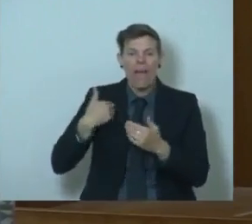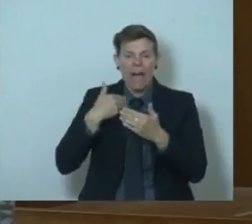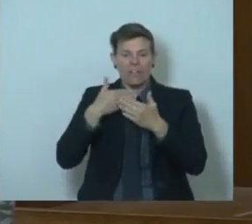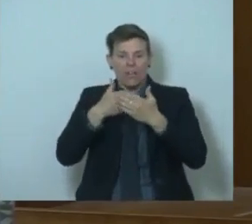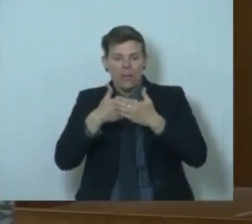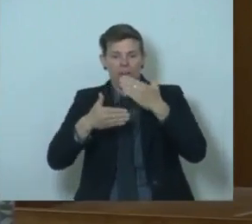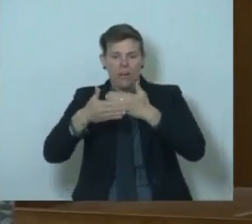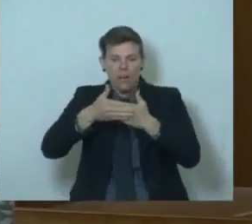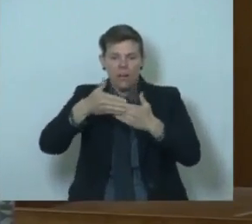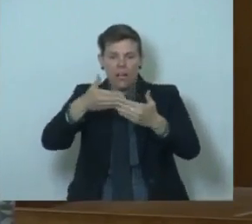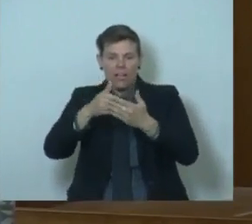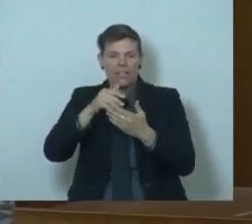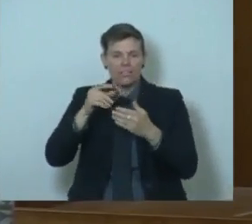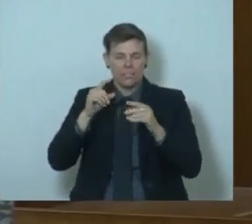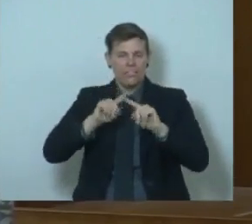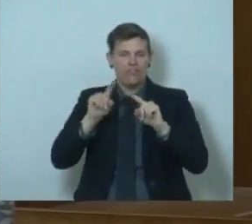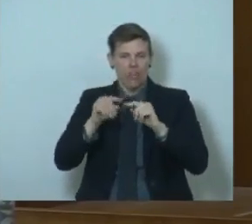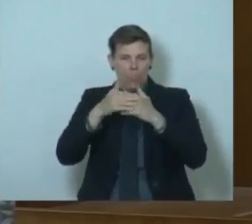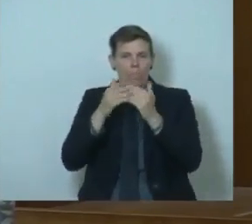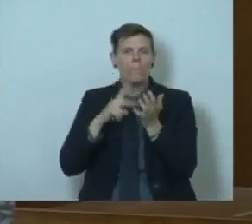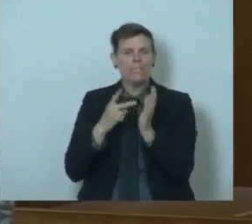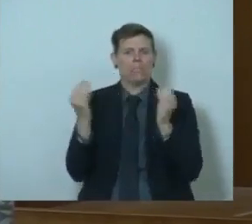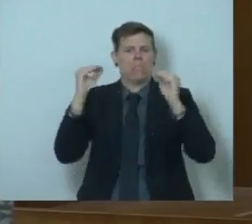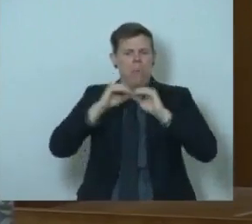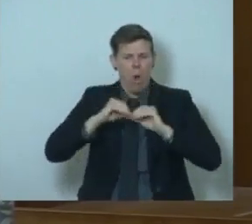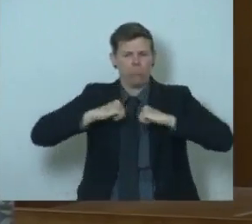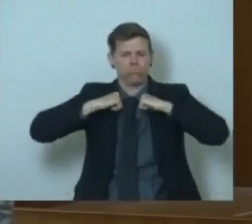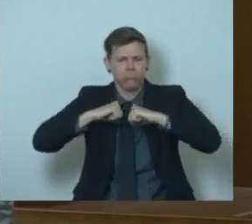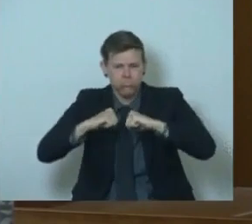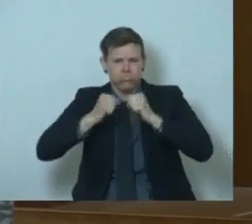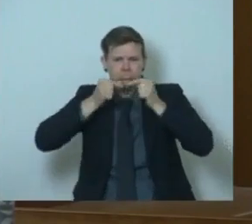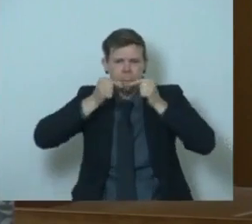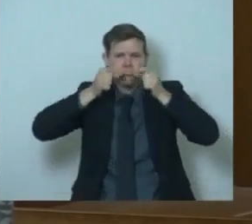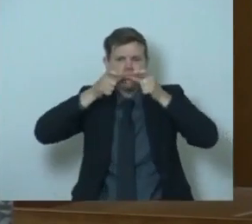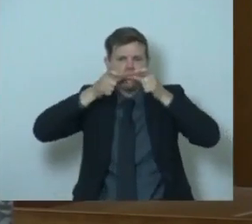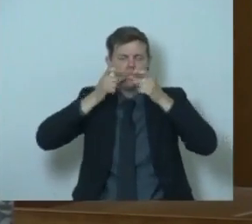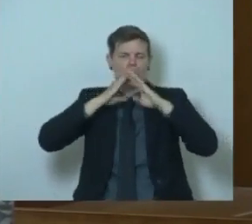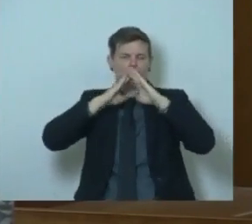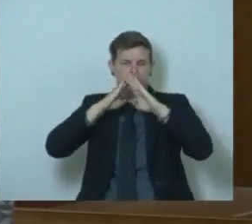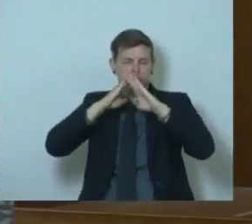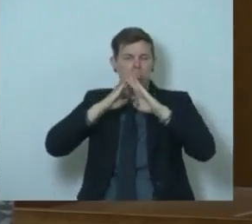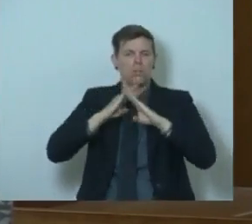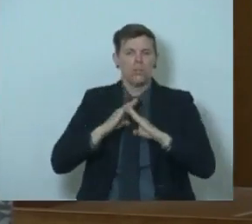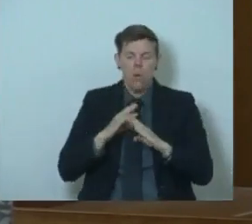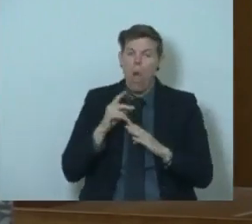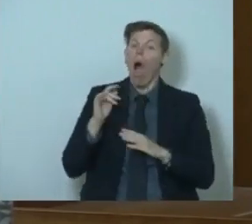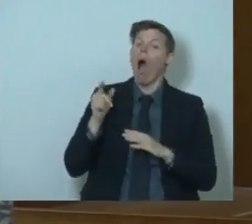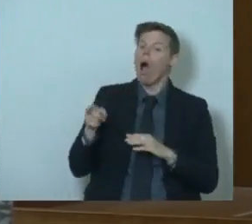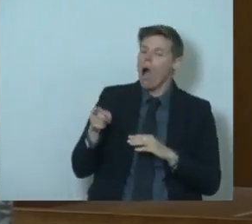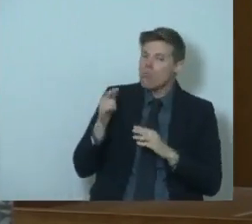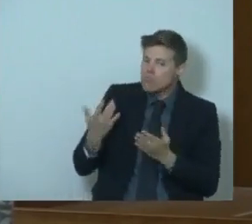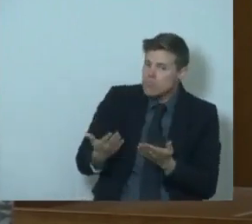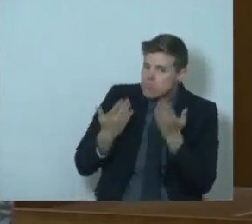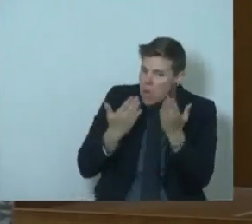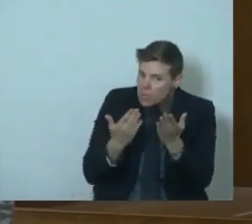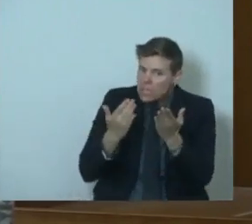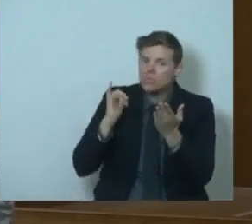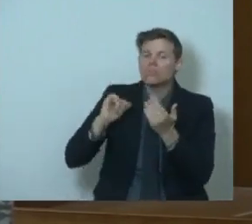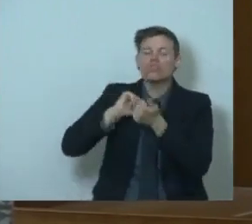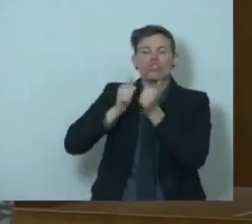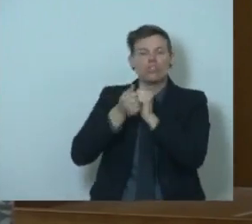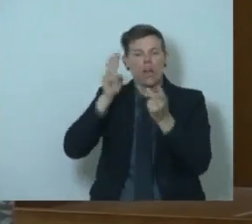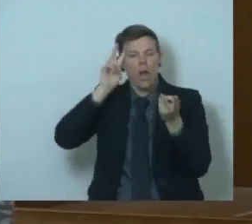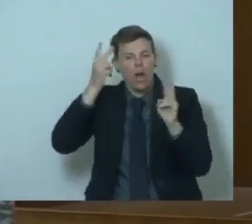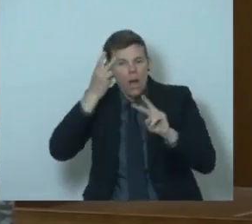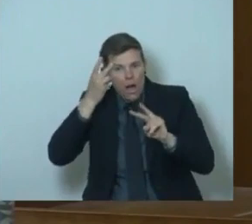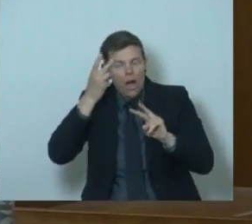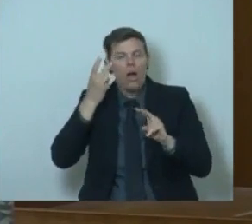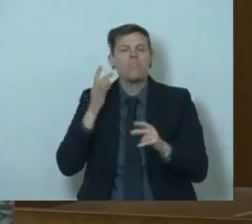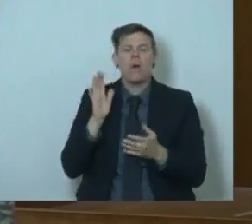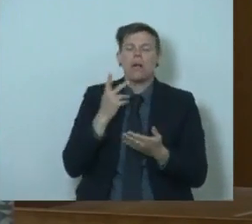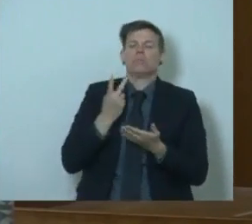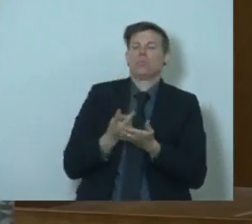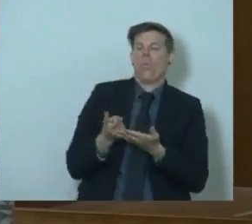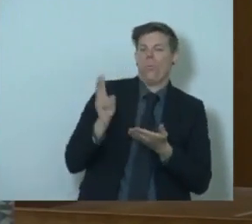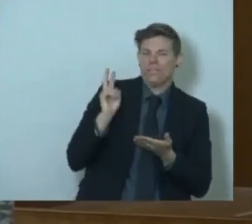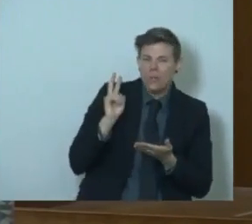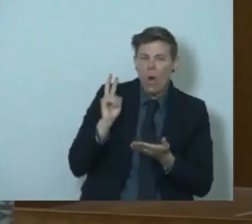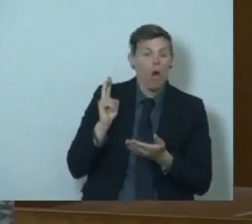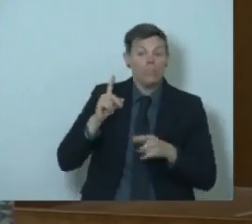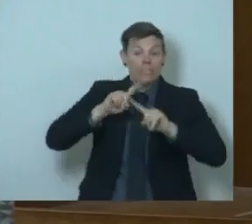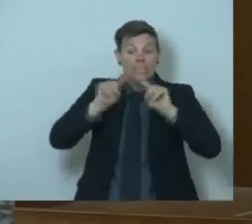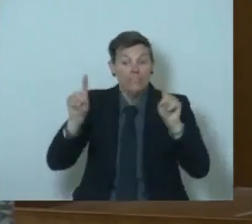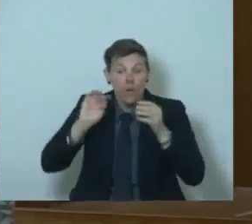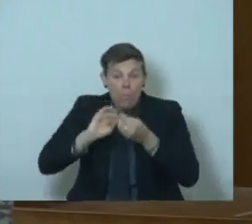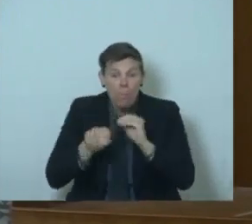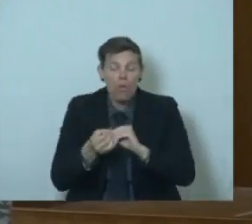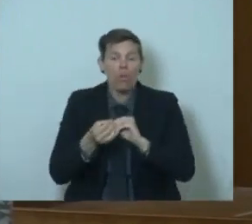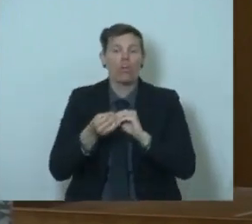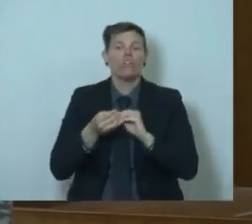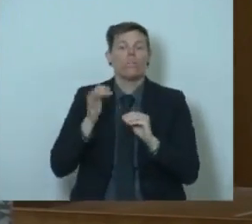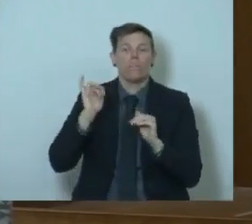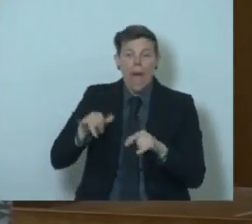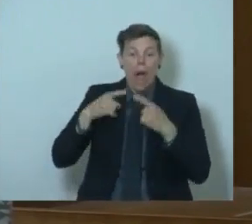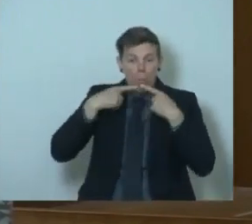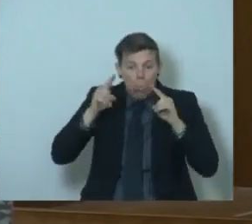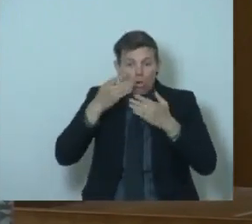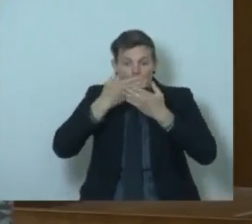FOUR WEEKS AGO, DATA CAME OUT TO SHOW THAT THOSE MULTILAYER CLOTH MASKS WERE PROTECTIVE, IT PROTECTS OTHER PEOPLE FROM YOU TRANSMITTING THE VIRUS.